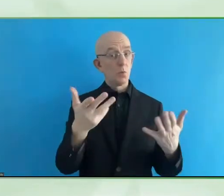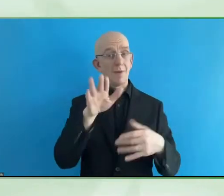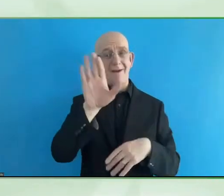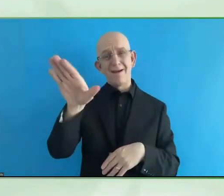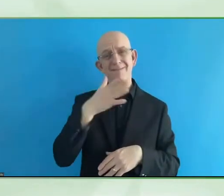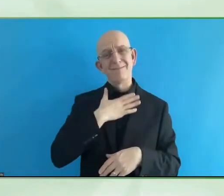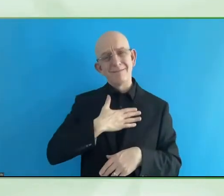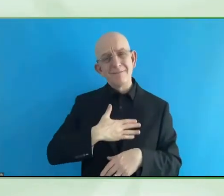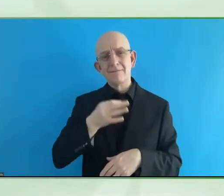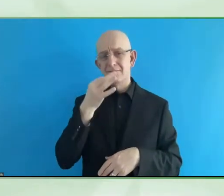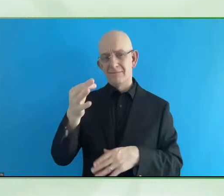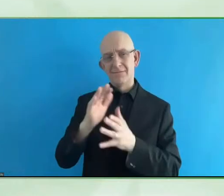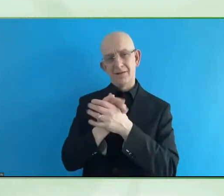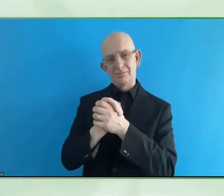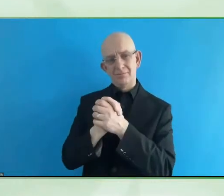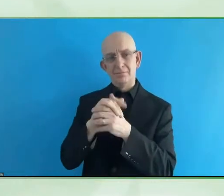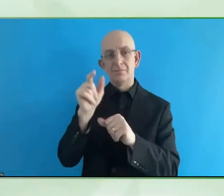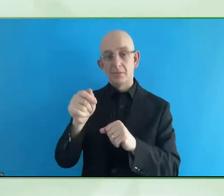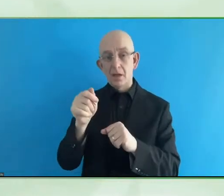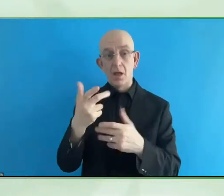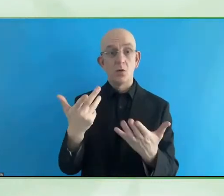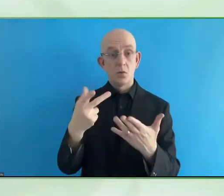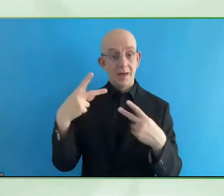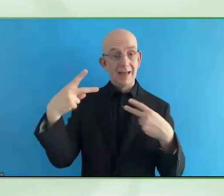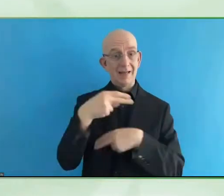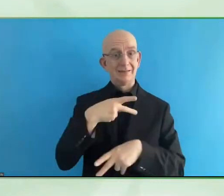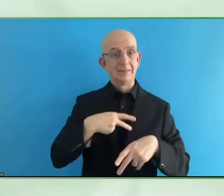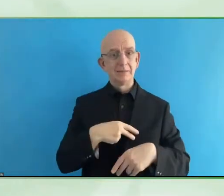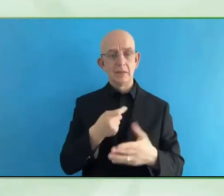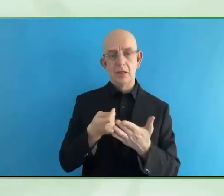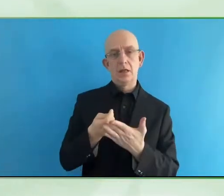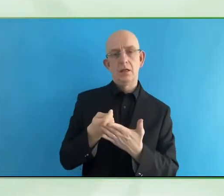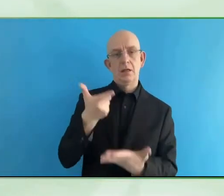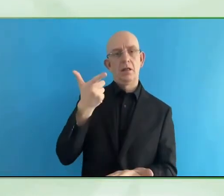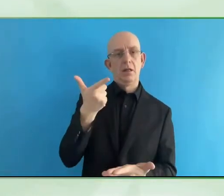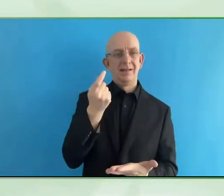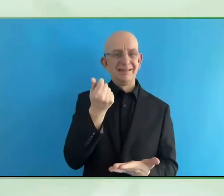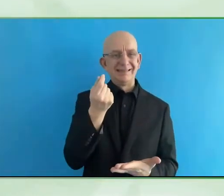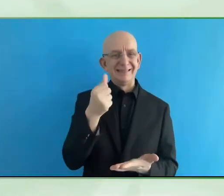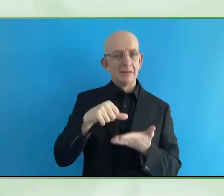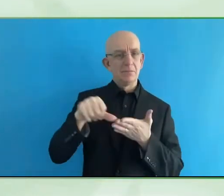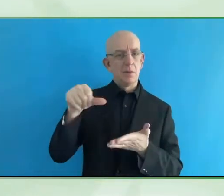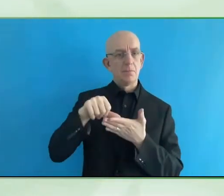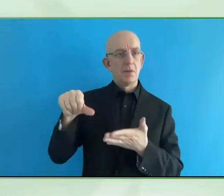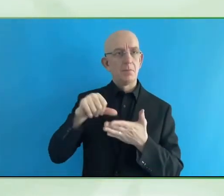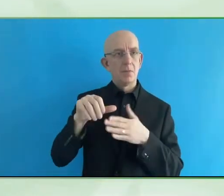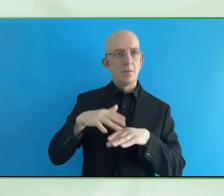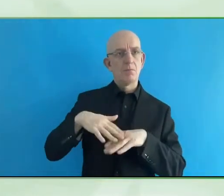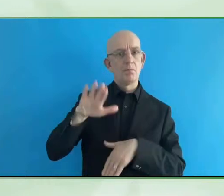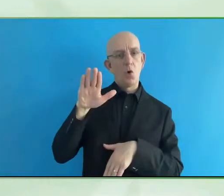that someone needs something adaptive and easily custom-made, how we can make this custom